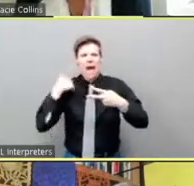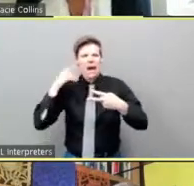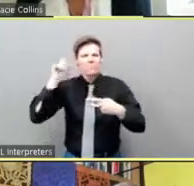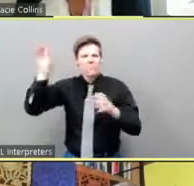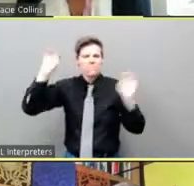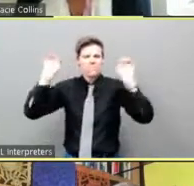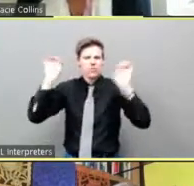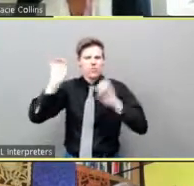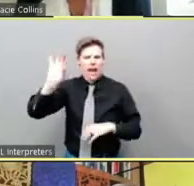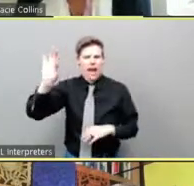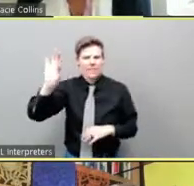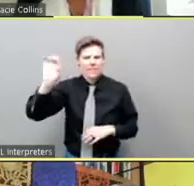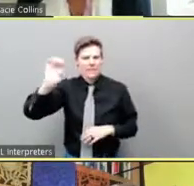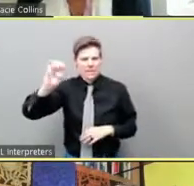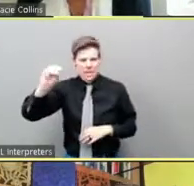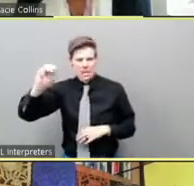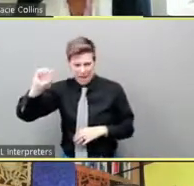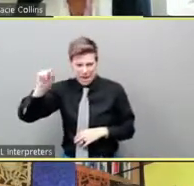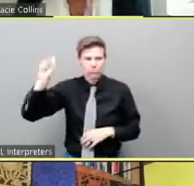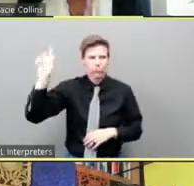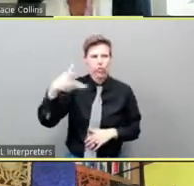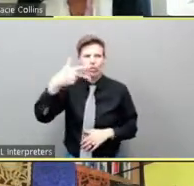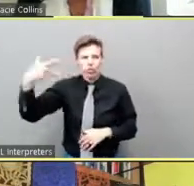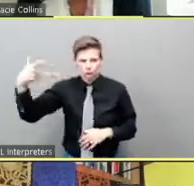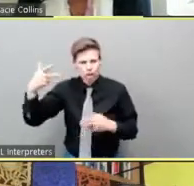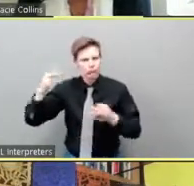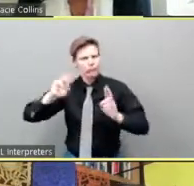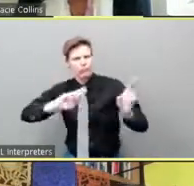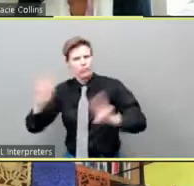have the new Mexico Equity Travel or net team working with the National